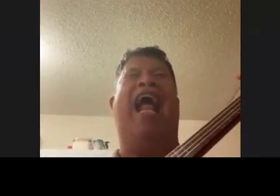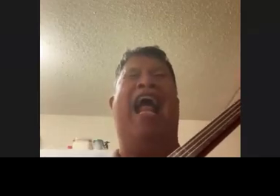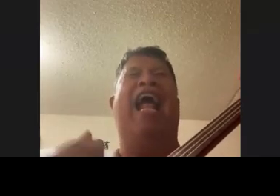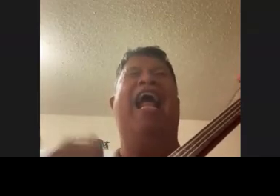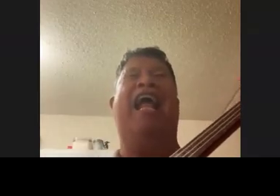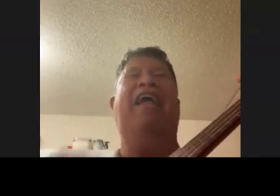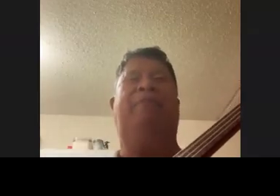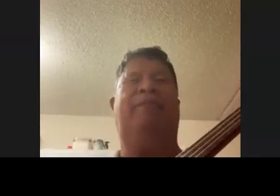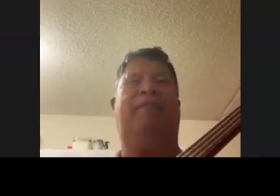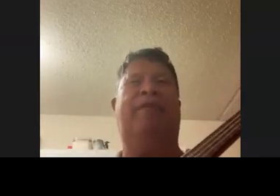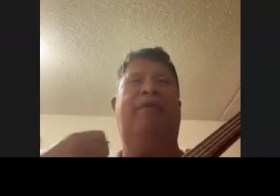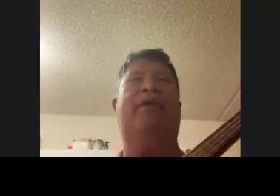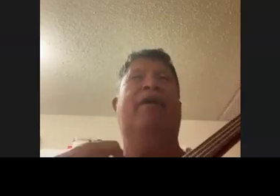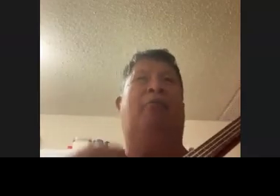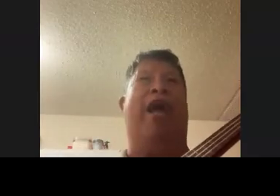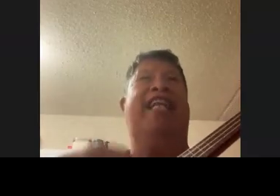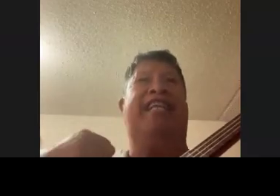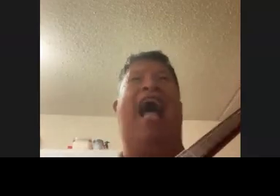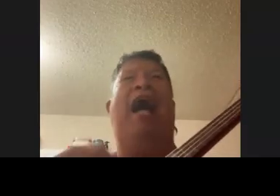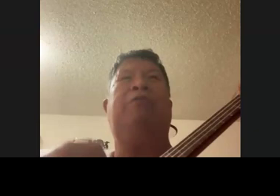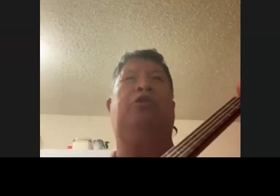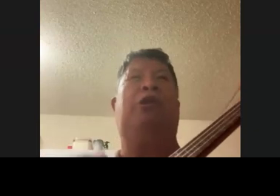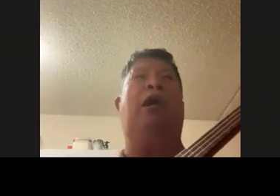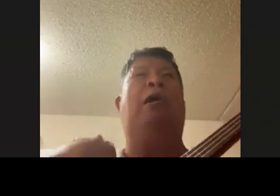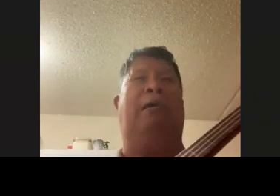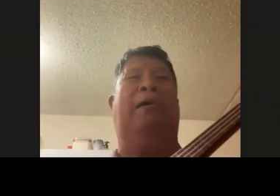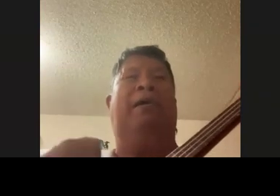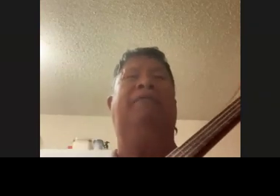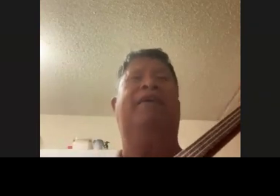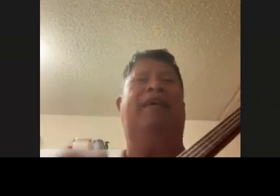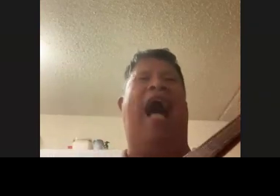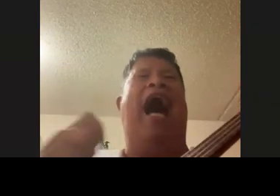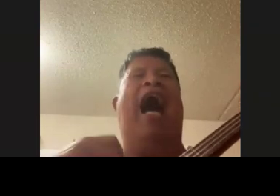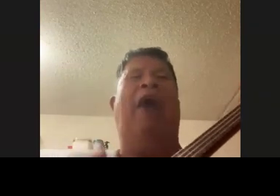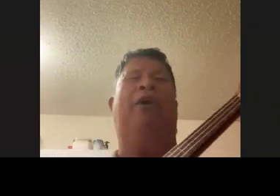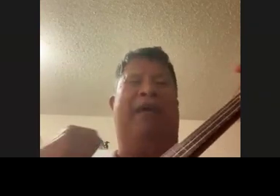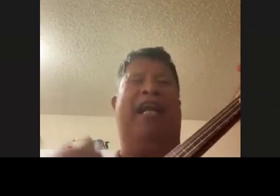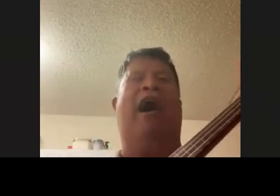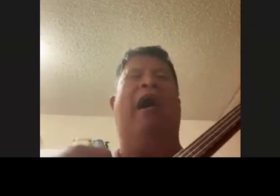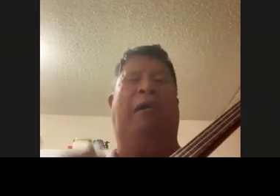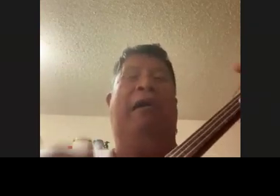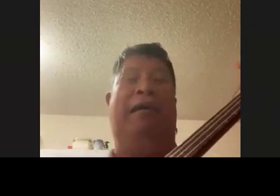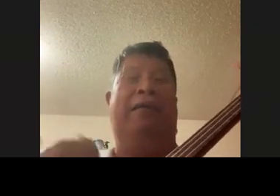iPhone: without, you know, I would be lost.